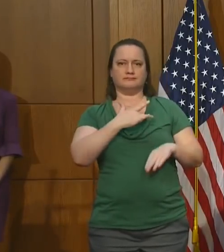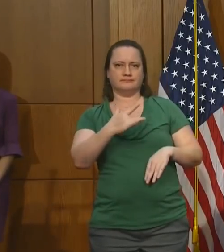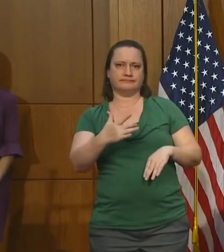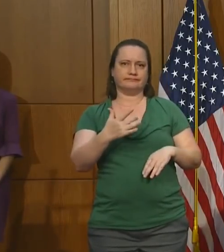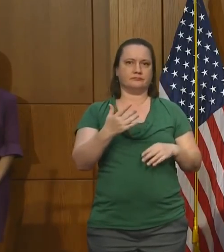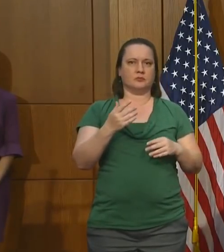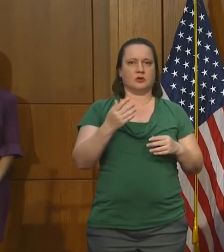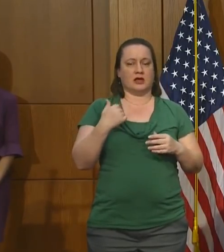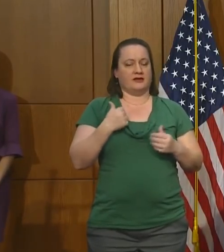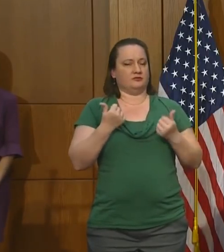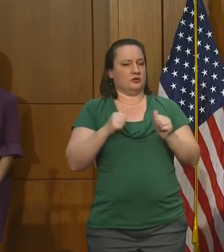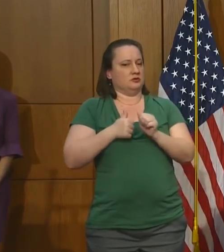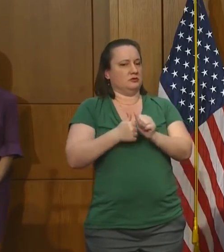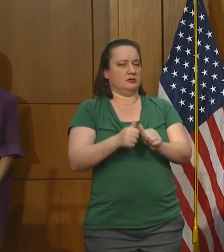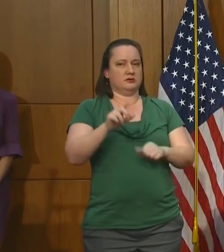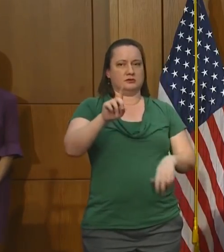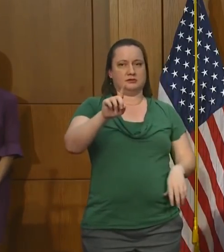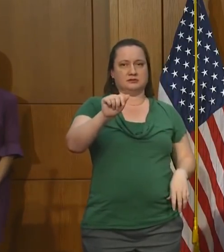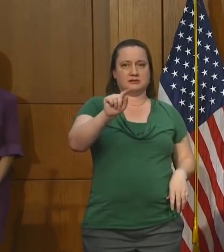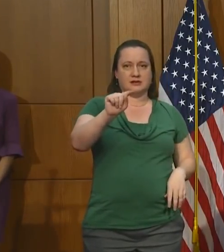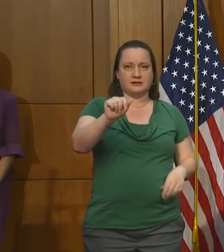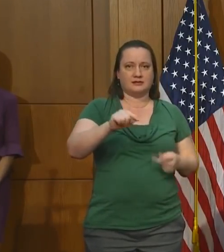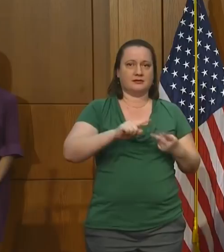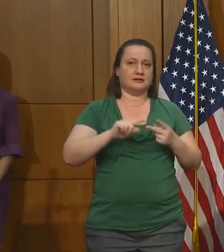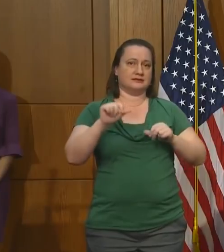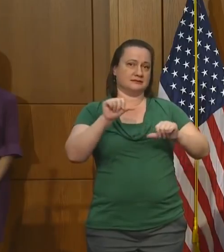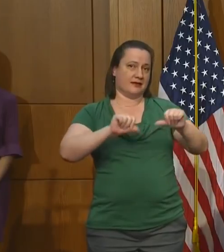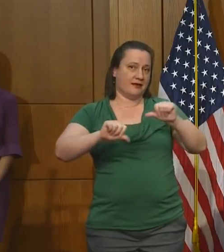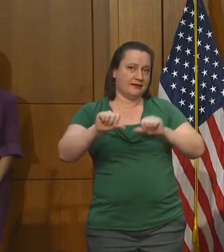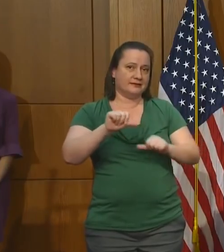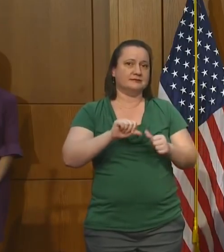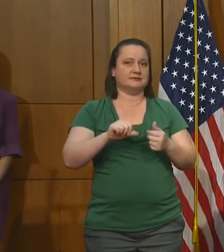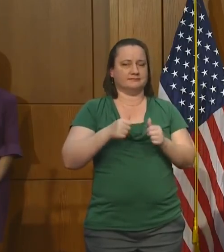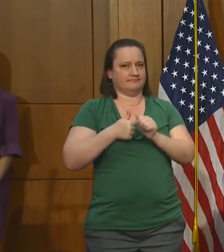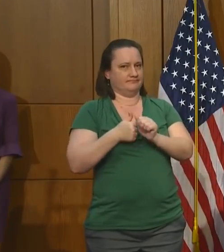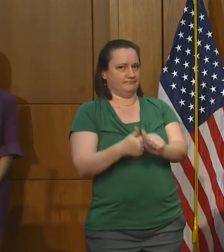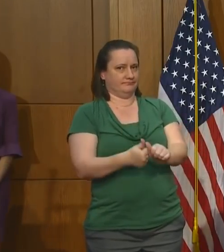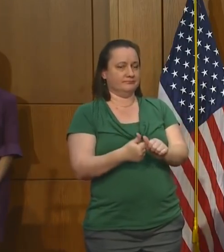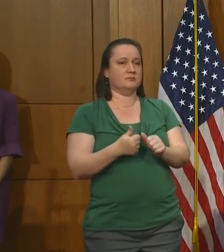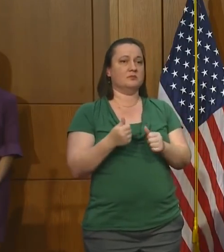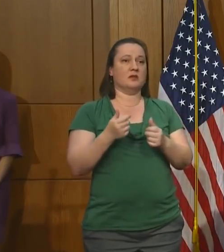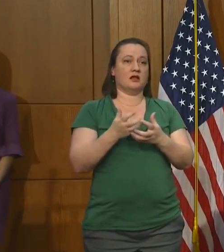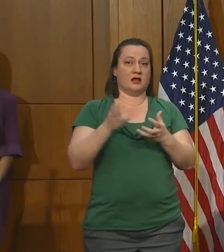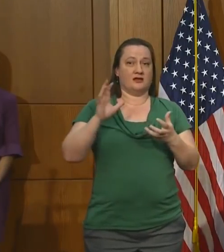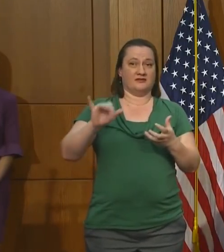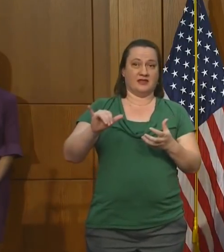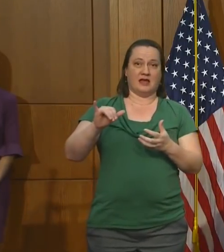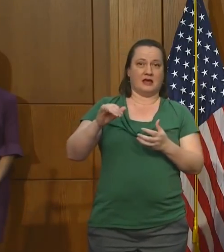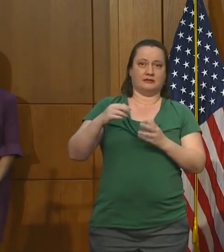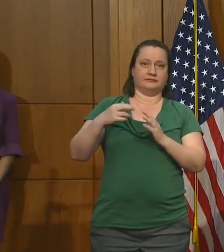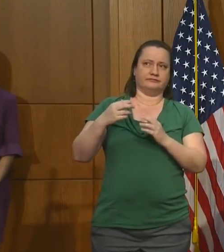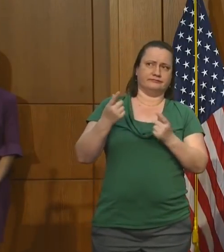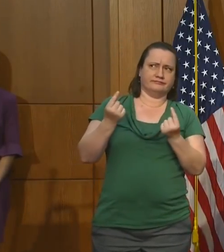ON TO PHASE ONE WEEK. AT THAT WE FOLLOW THAT AND- WELL I'VE TRIED TO USE THIS AS BEST WE CAN DATA AND SCIENCE AND A LOT